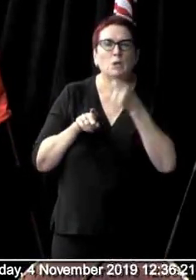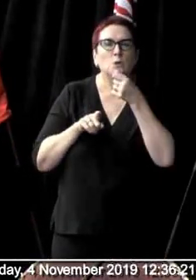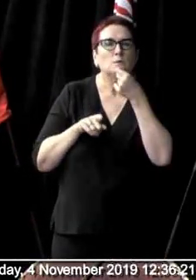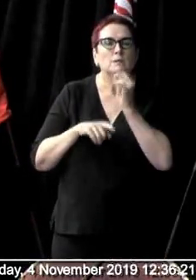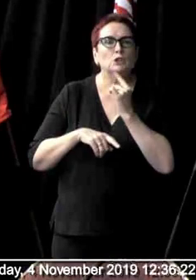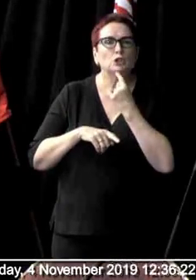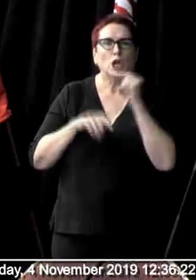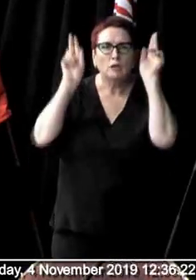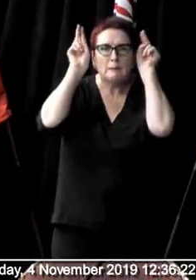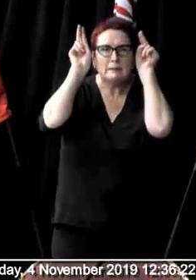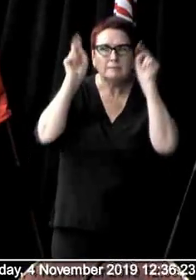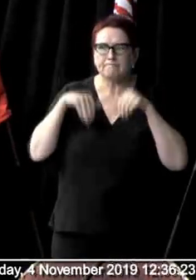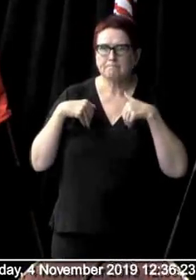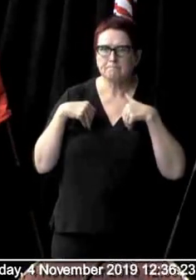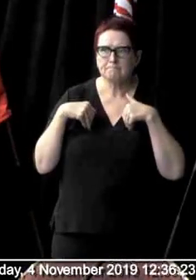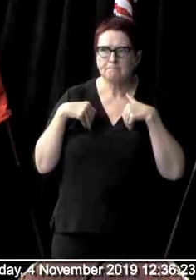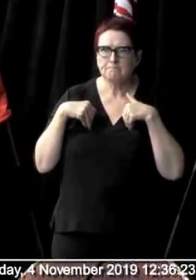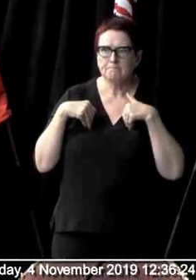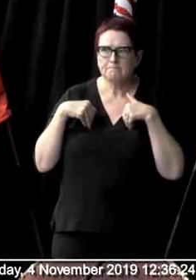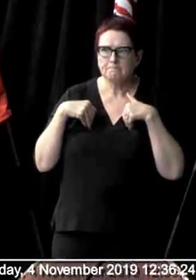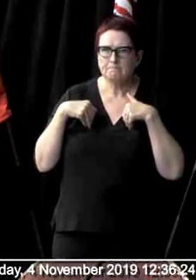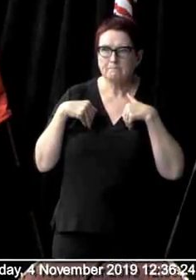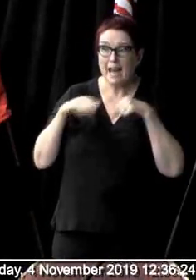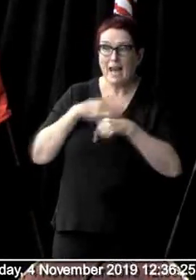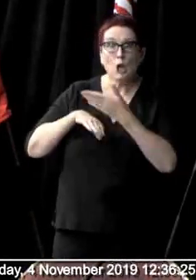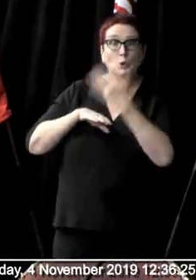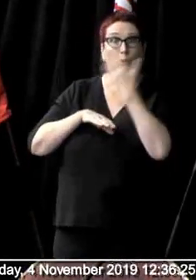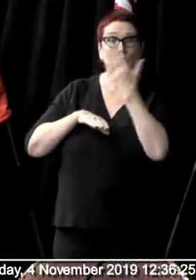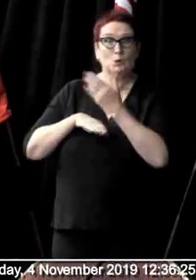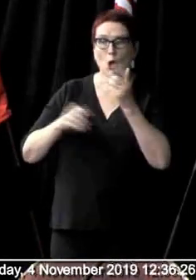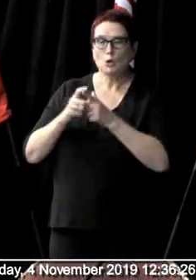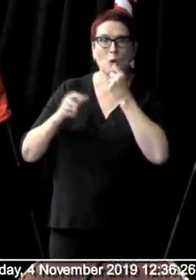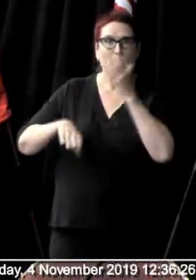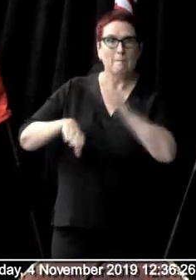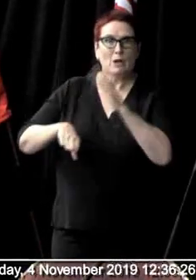So when she did muck up and she got in trouble, I went “yes”, she’s just being normal.